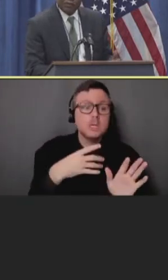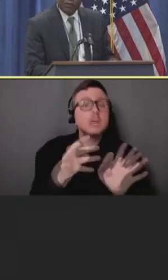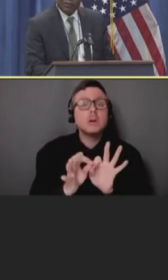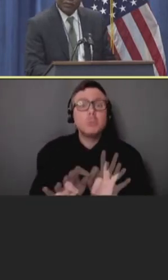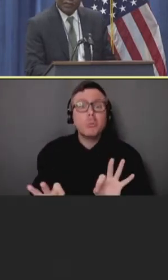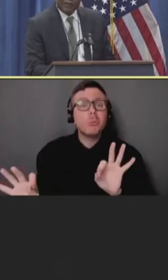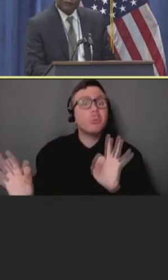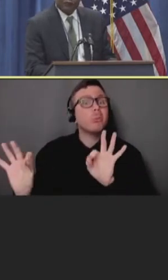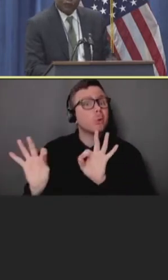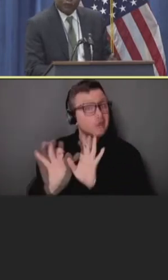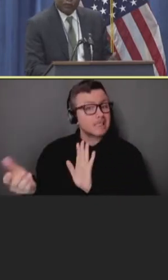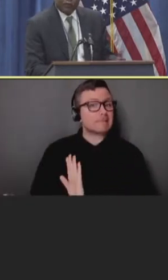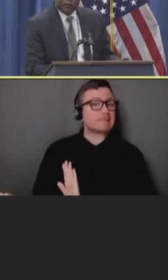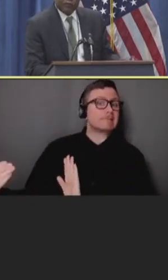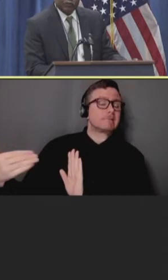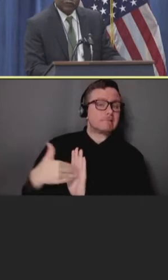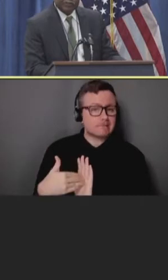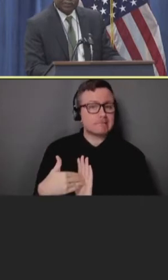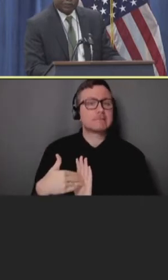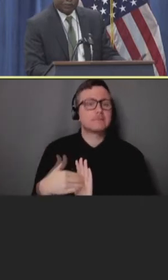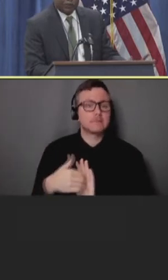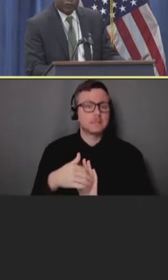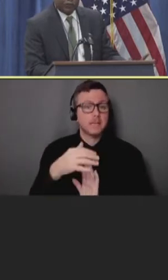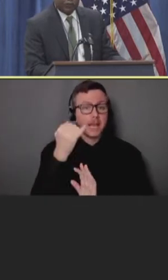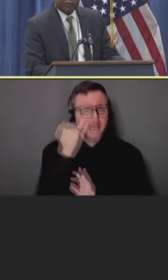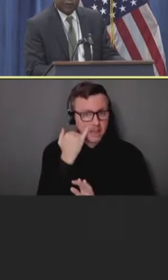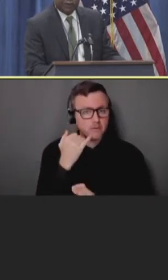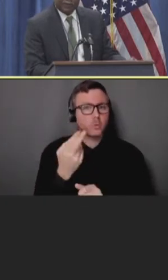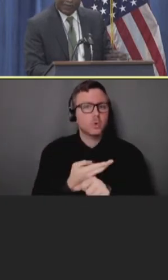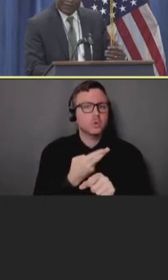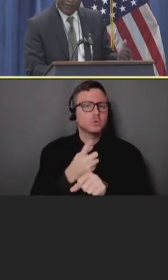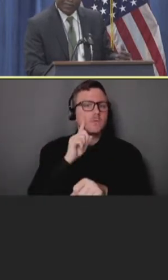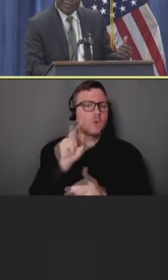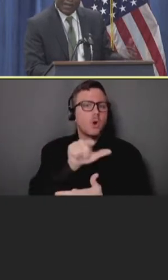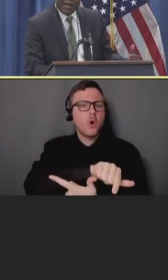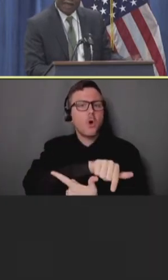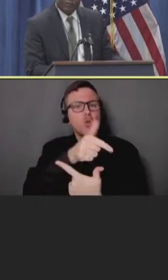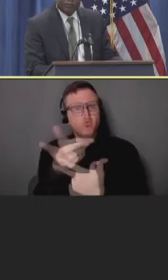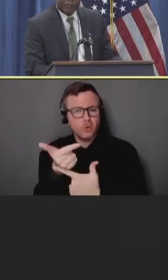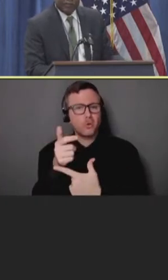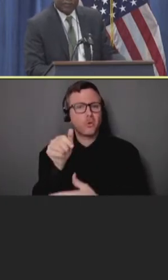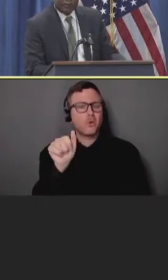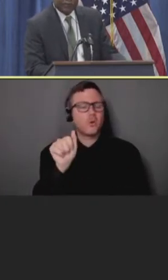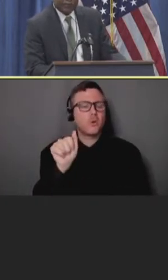if we're going to use this as an alternative product, that this has to be adhered to.